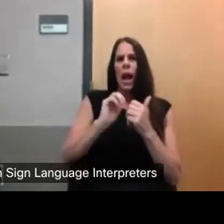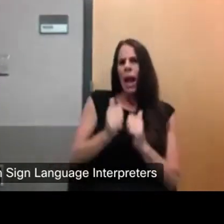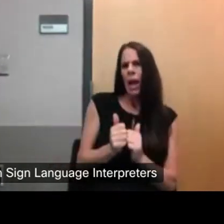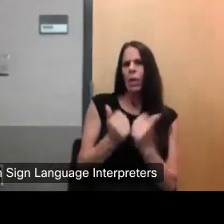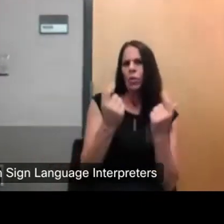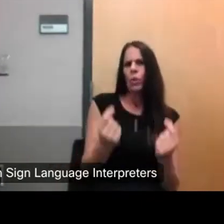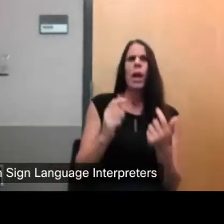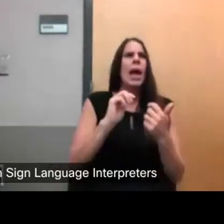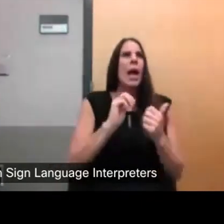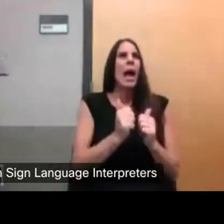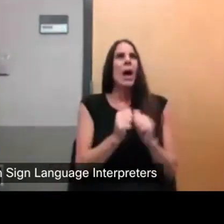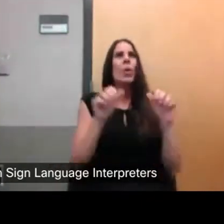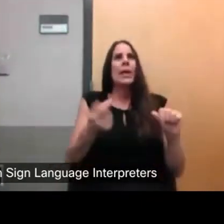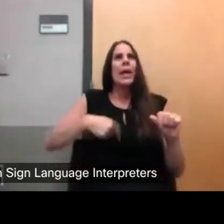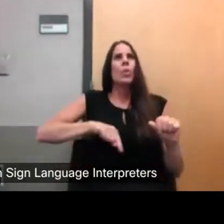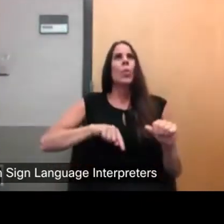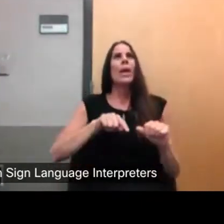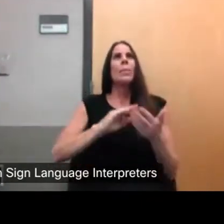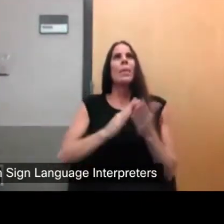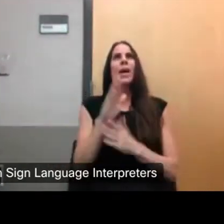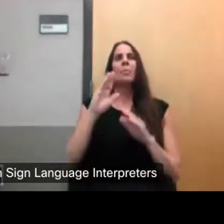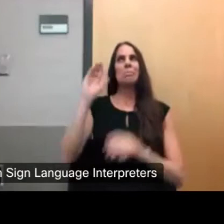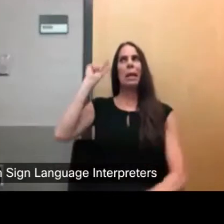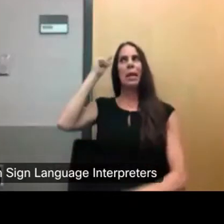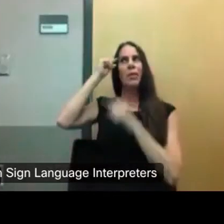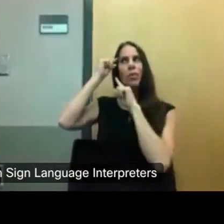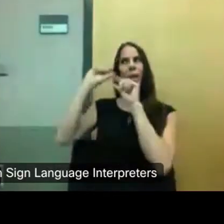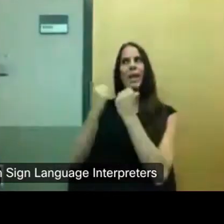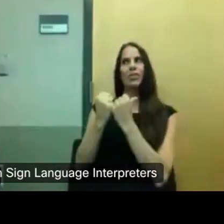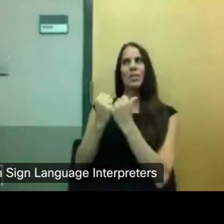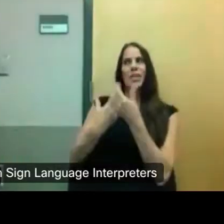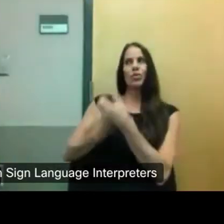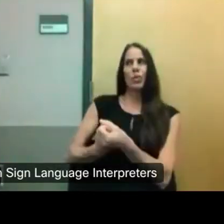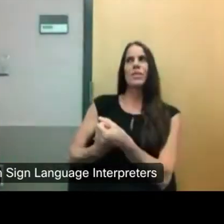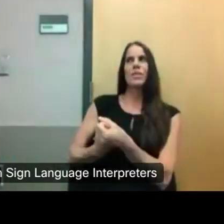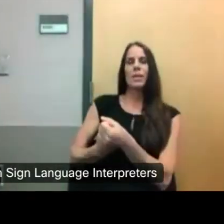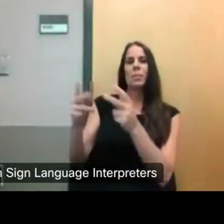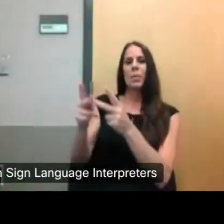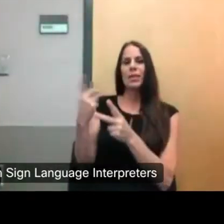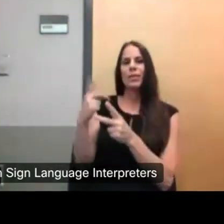How do we be a government agency who's a trusted source of science but still can put hopefully,